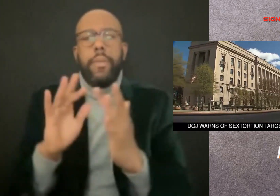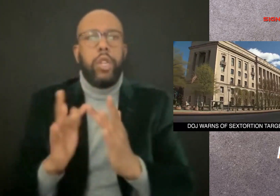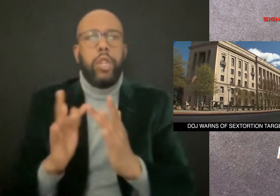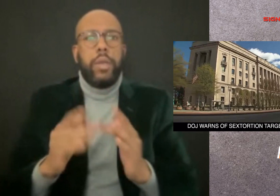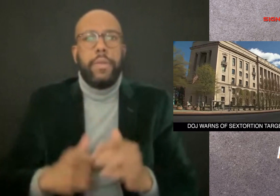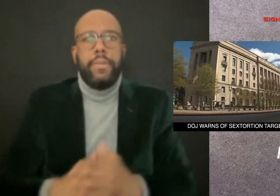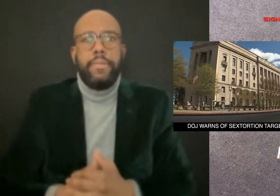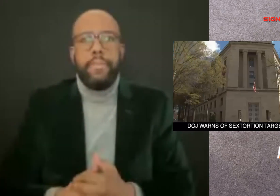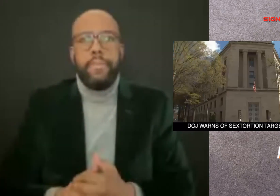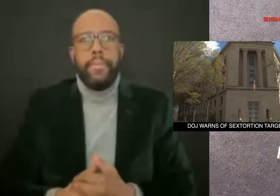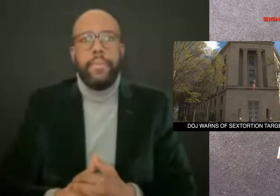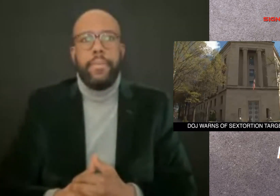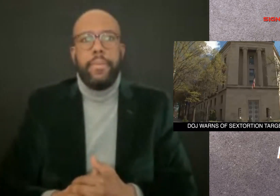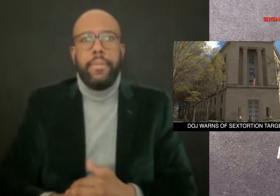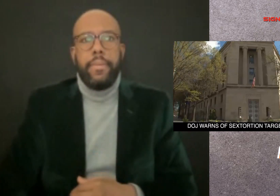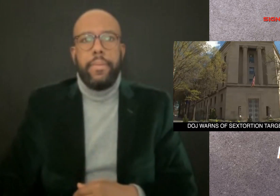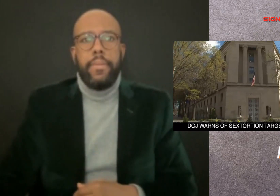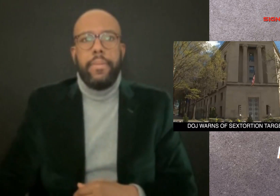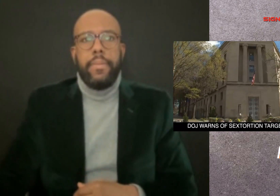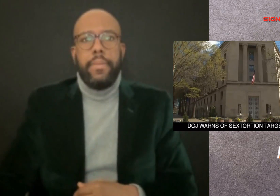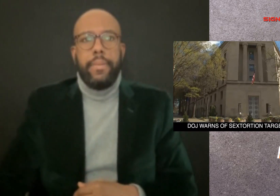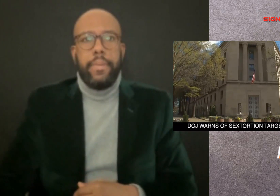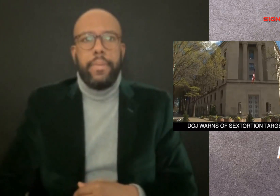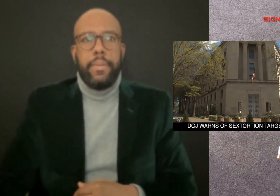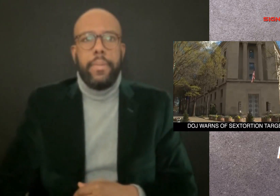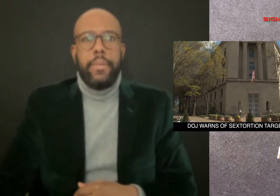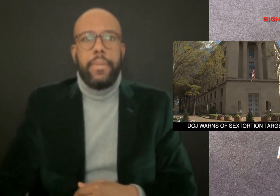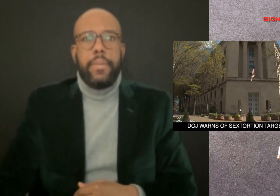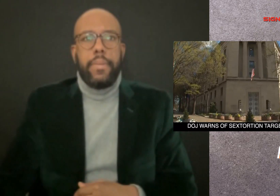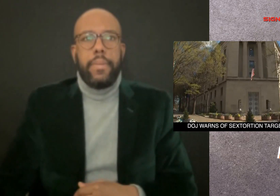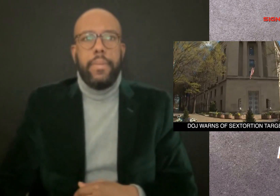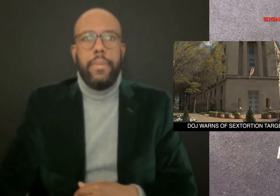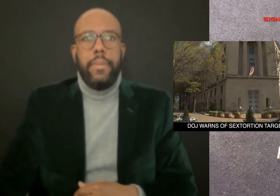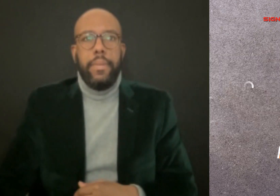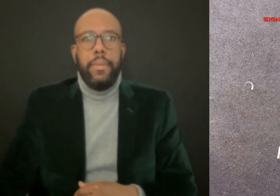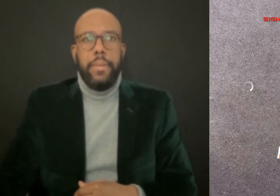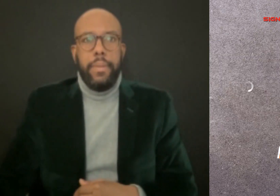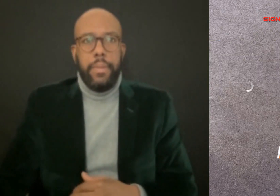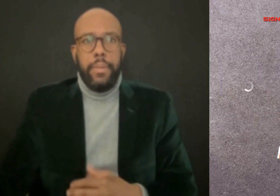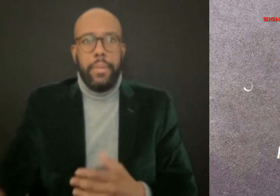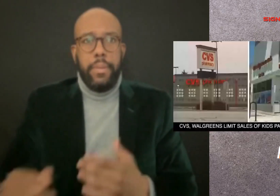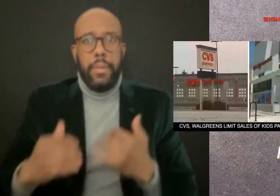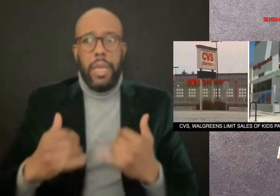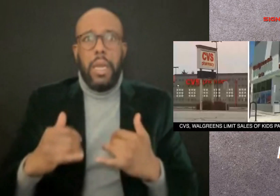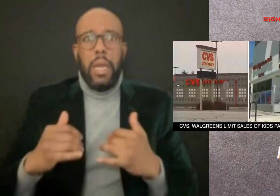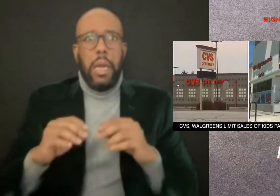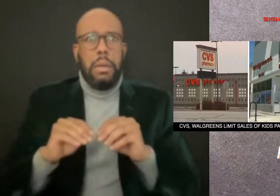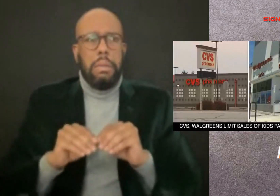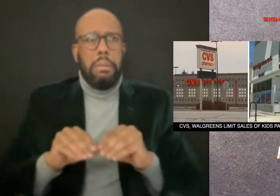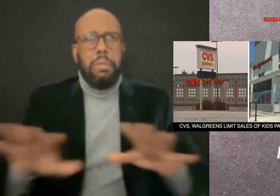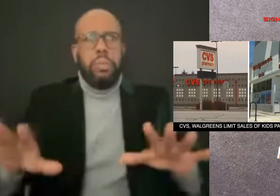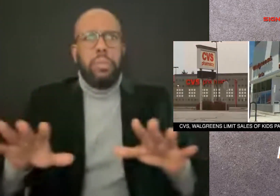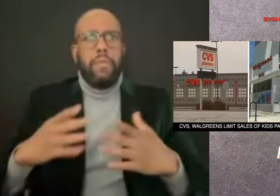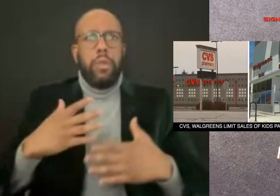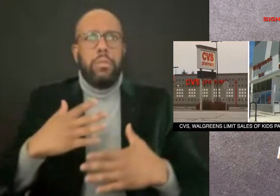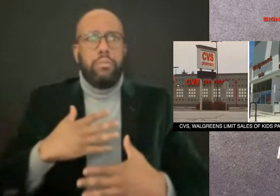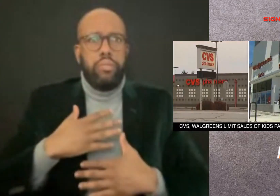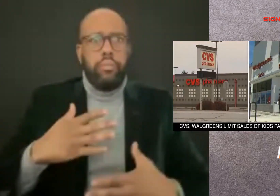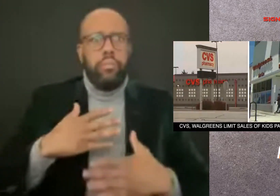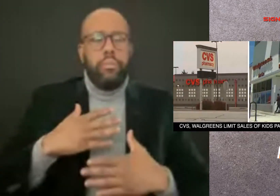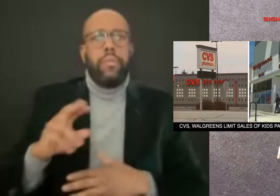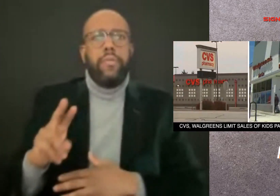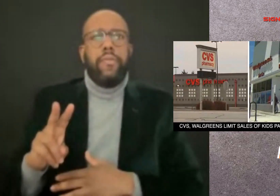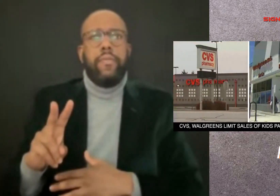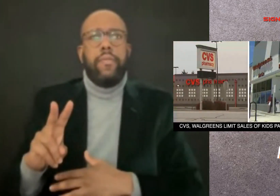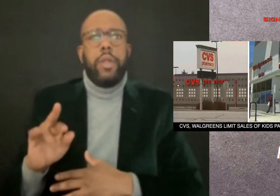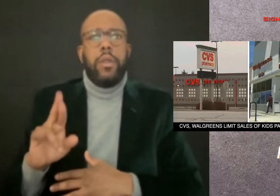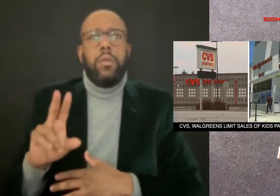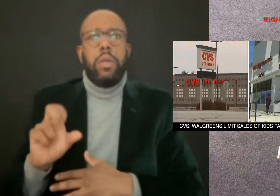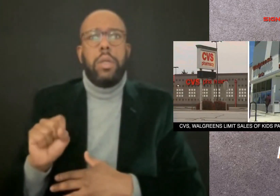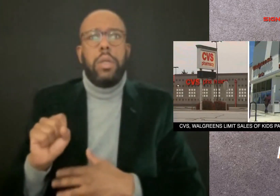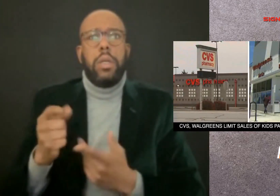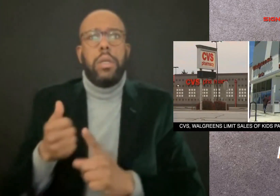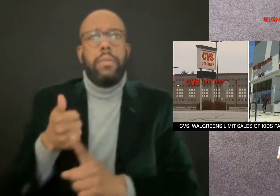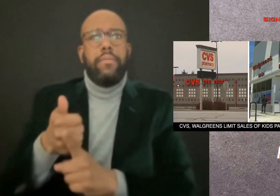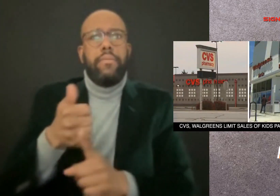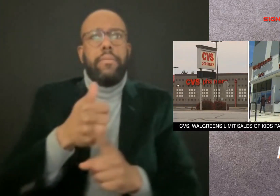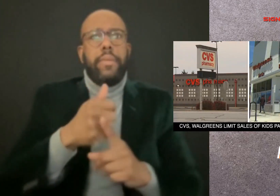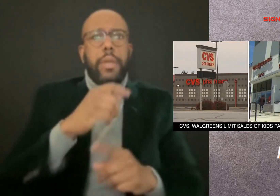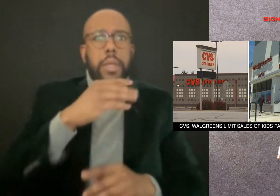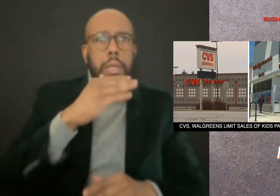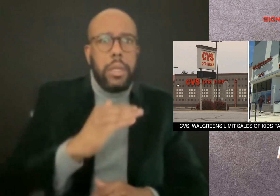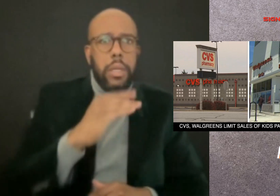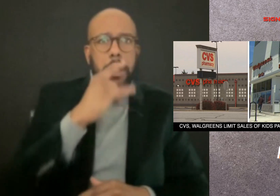off the internet